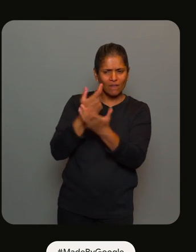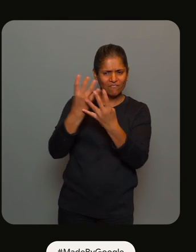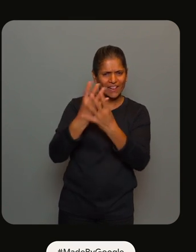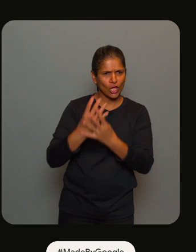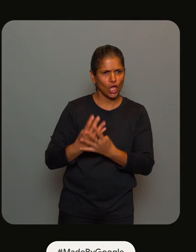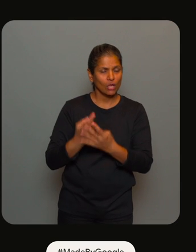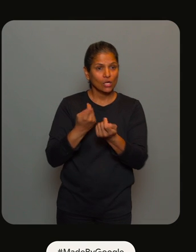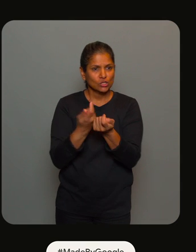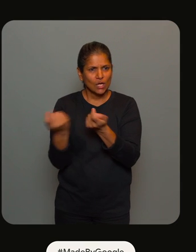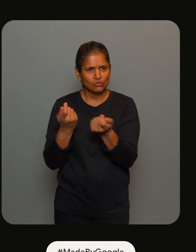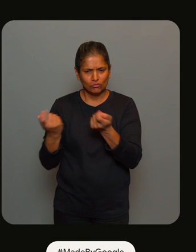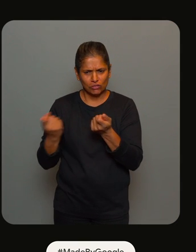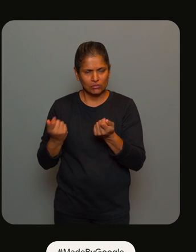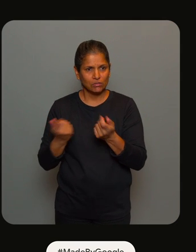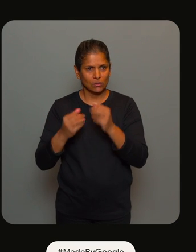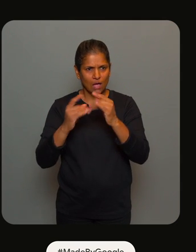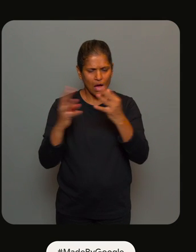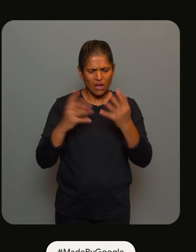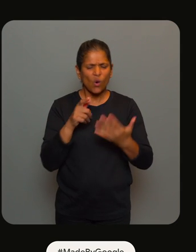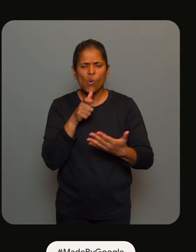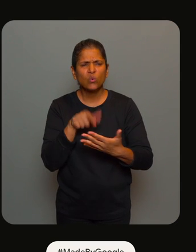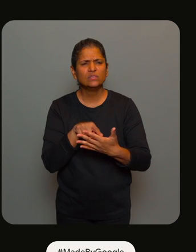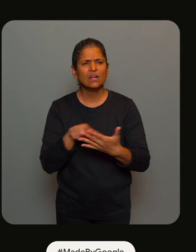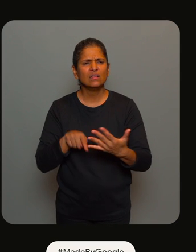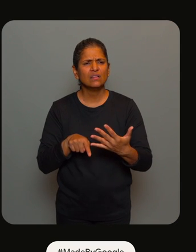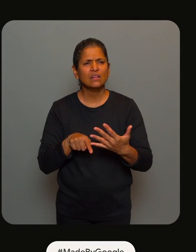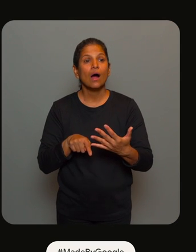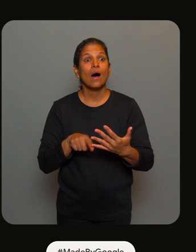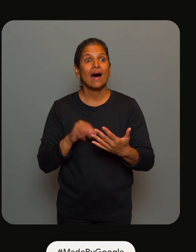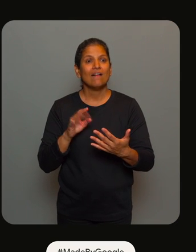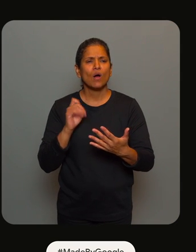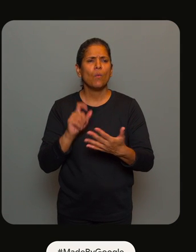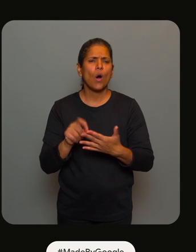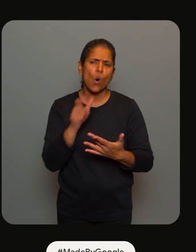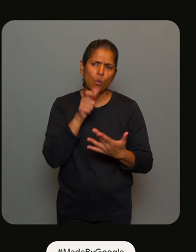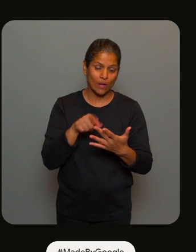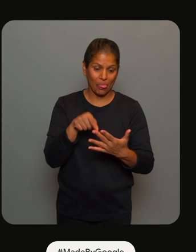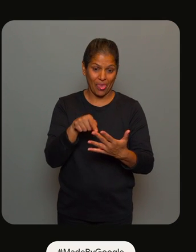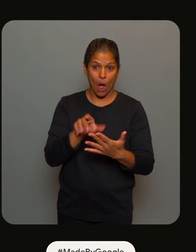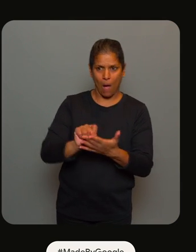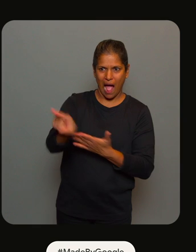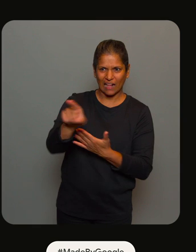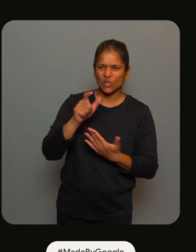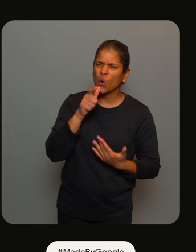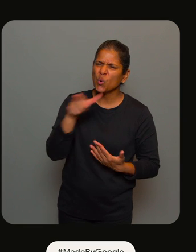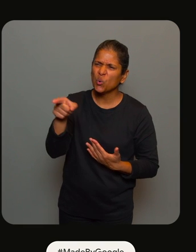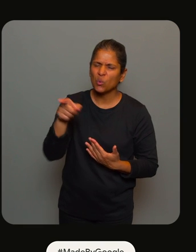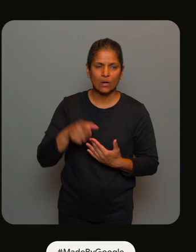callers, asks who's calling, and filters out spammers, based on what they say, without ever interrupting you.